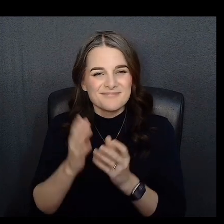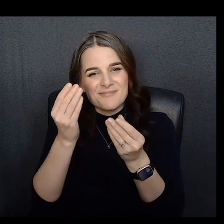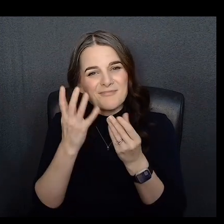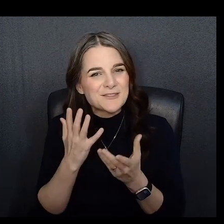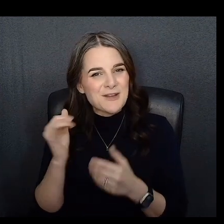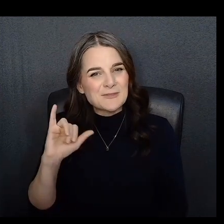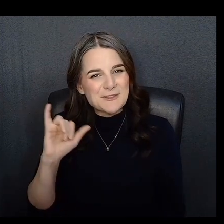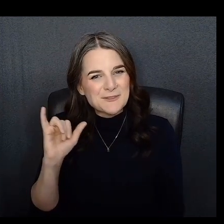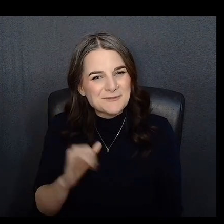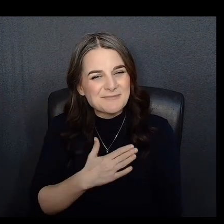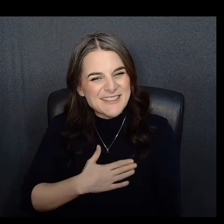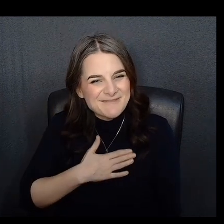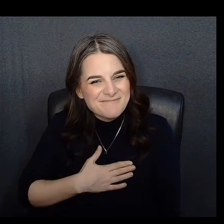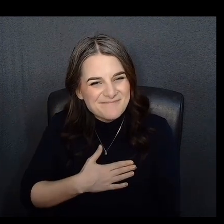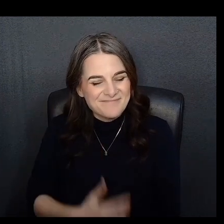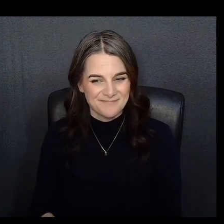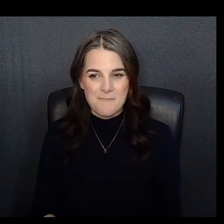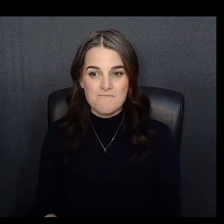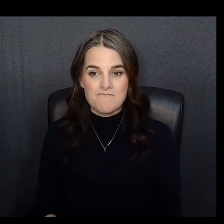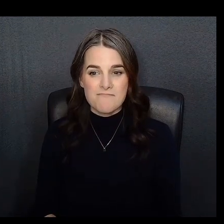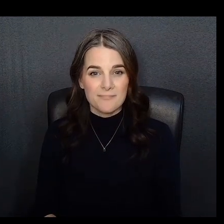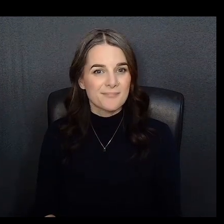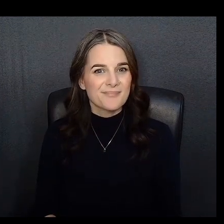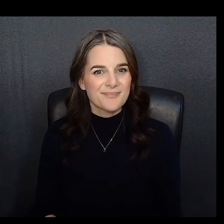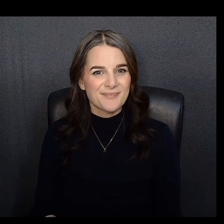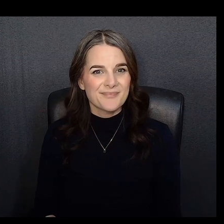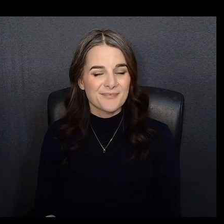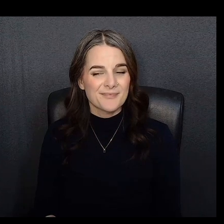And I'll leave this one up for a second,